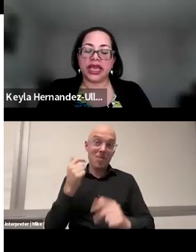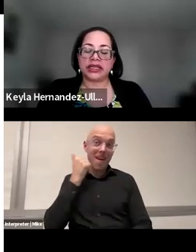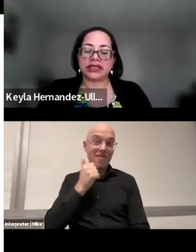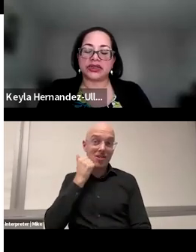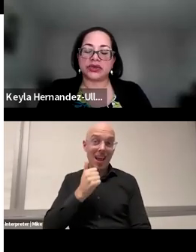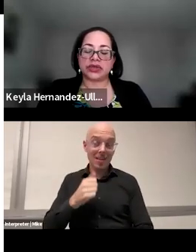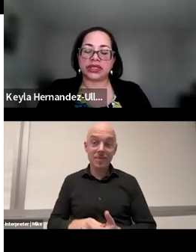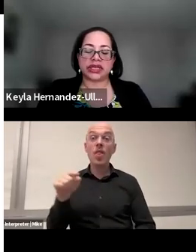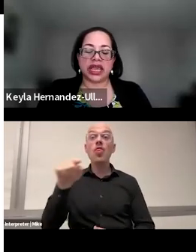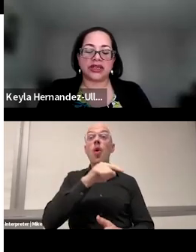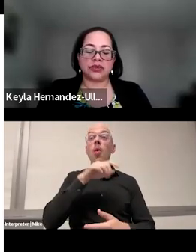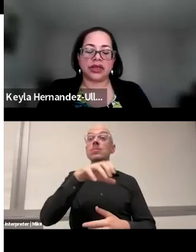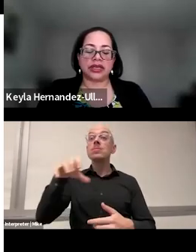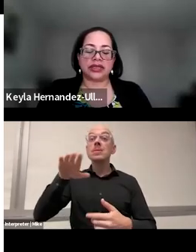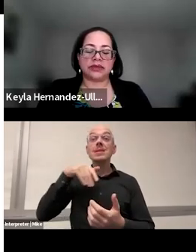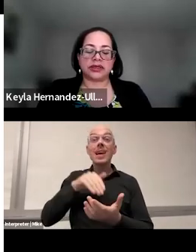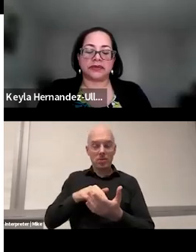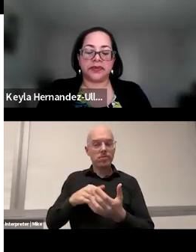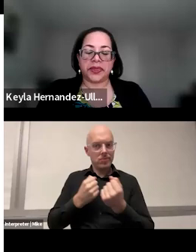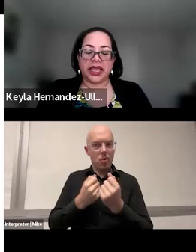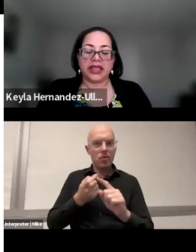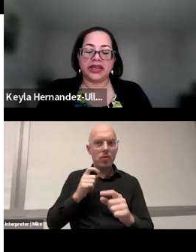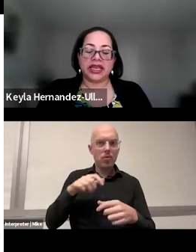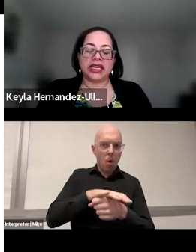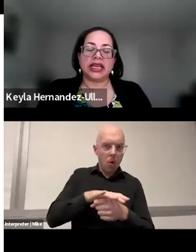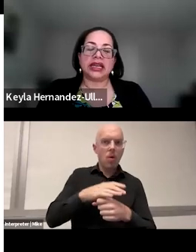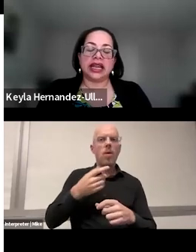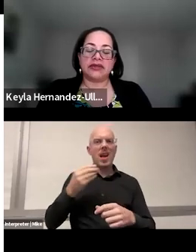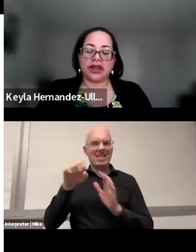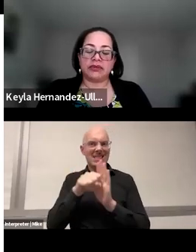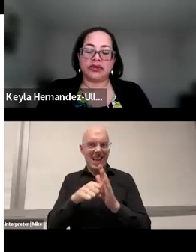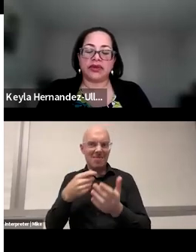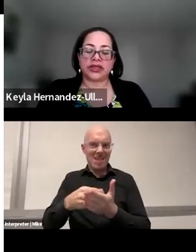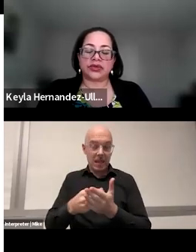Keyla Hernandez-Ulloa: These centers are supported by local and State sources, as well as Samhsa.